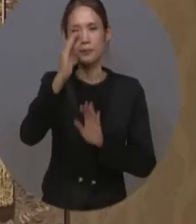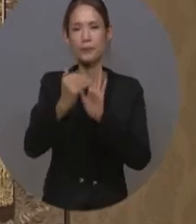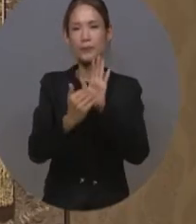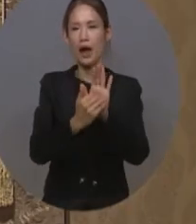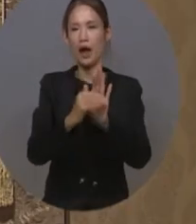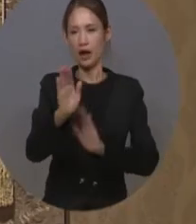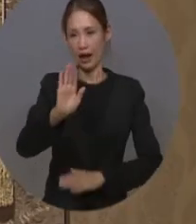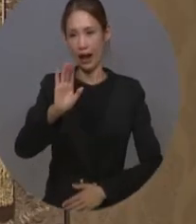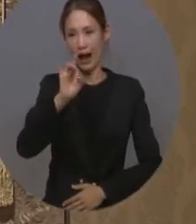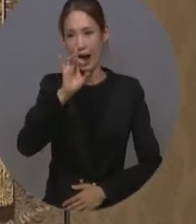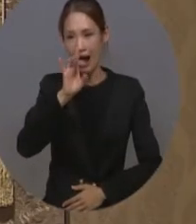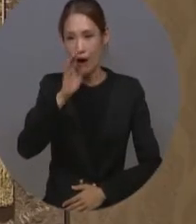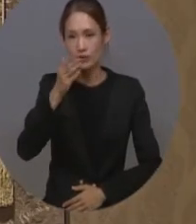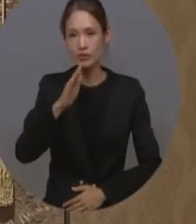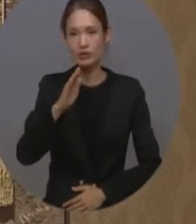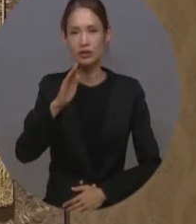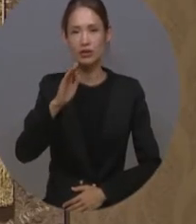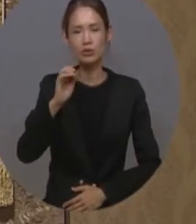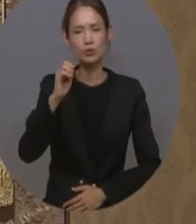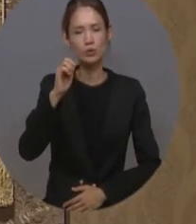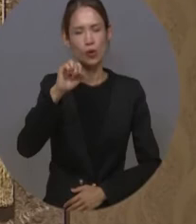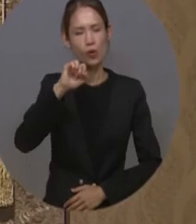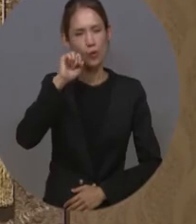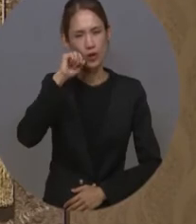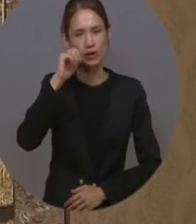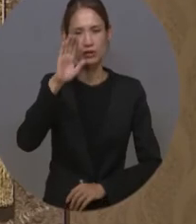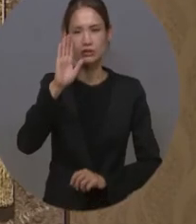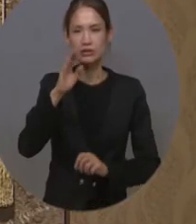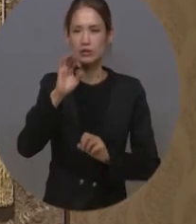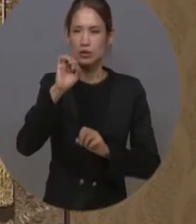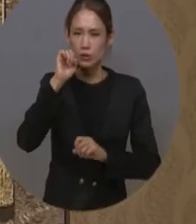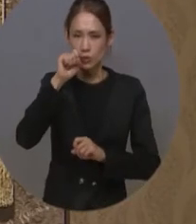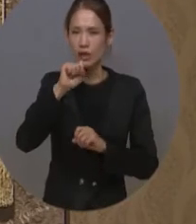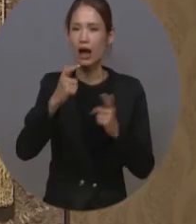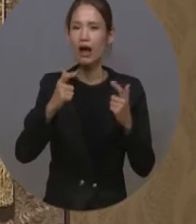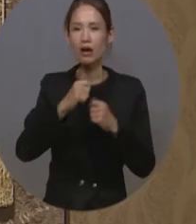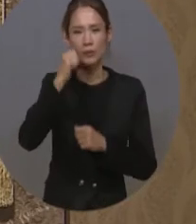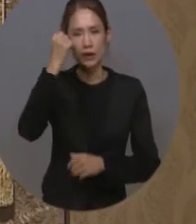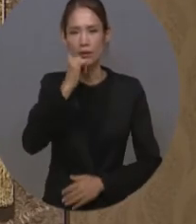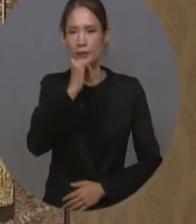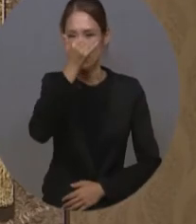But wrong pillows can cause insomnia and make snoring